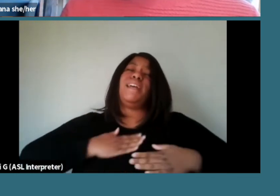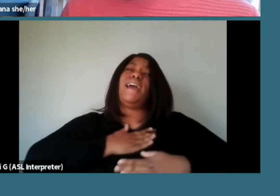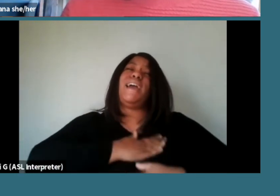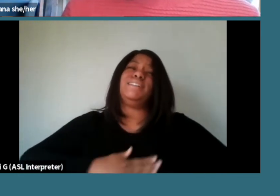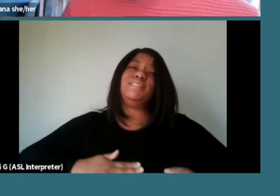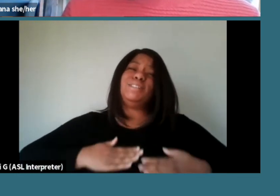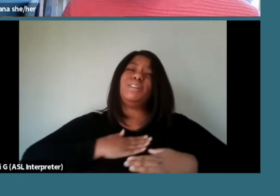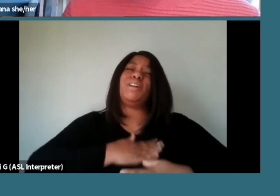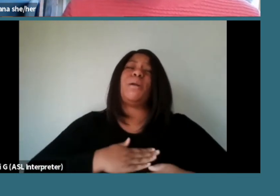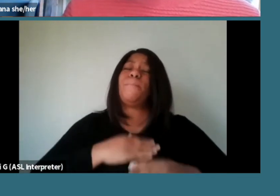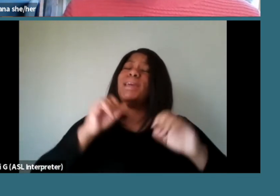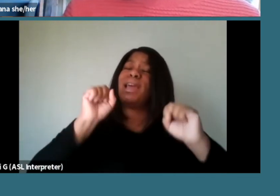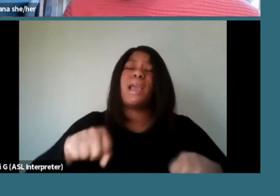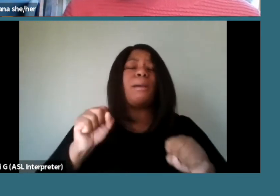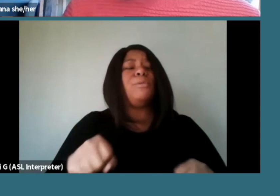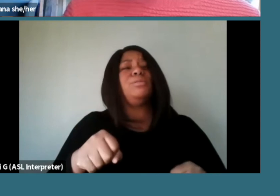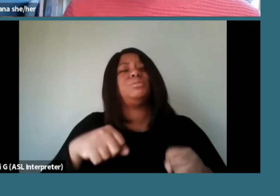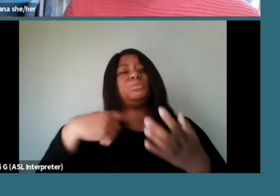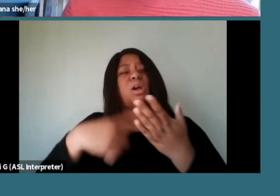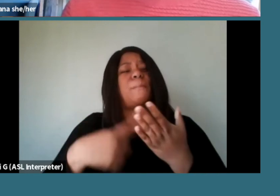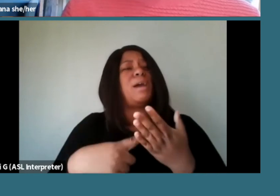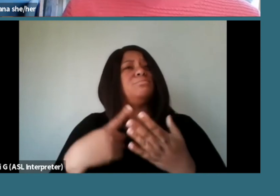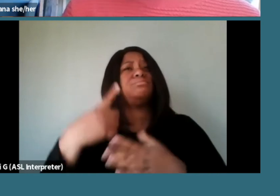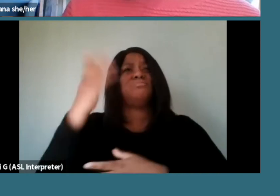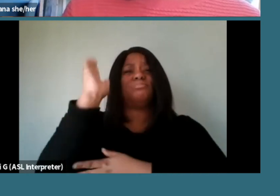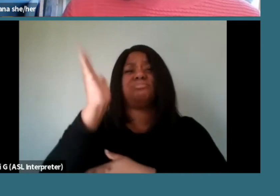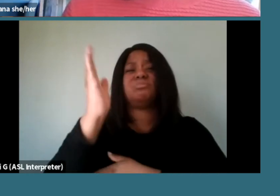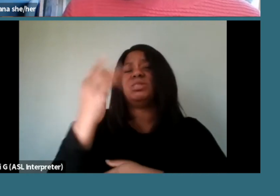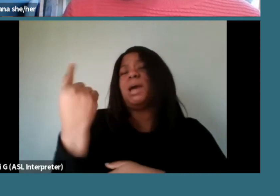being able to talk about something that's so important to me and thank you for your